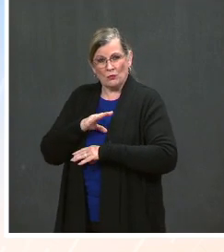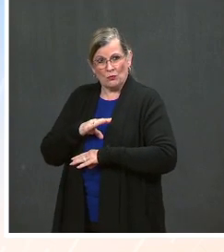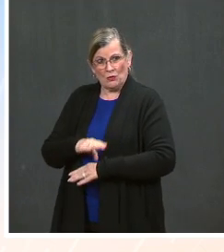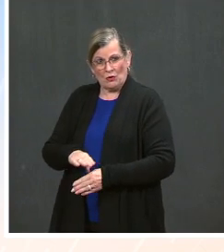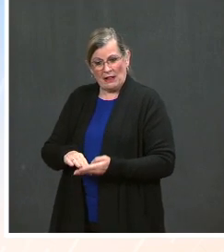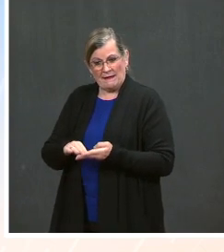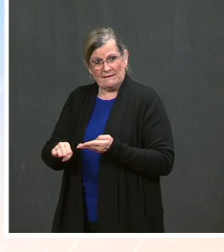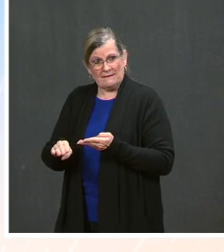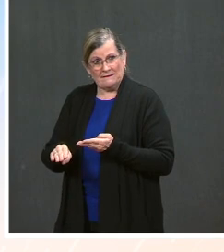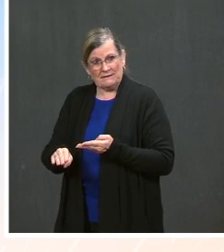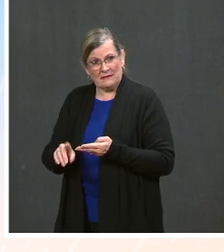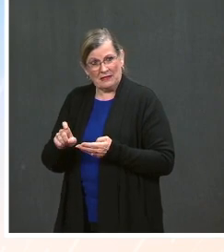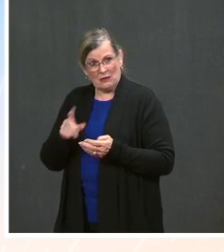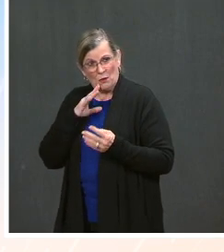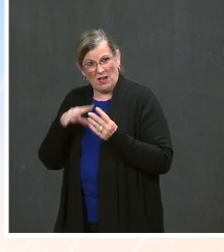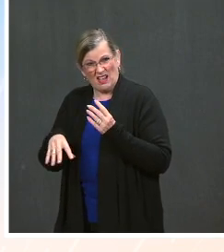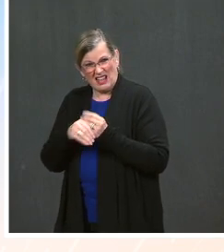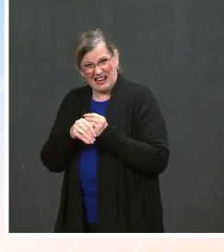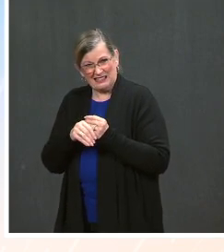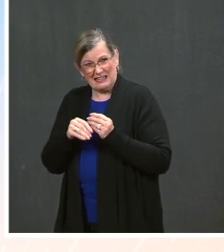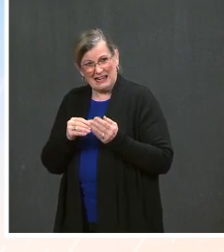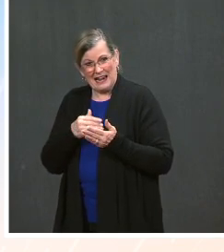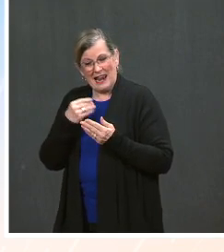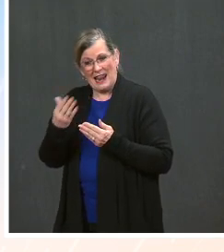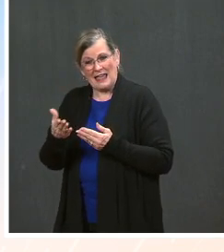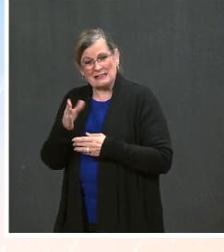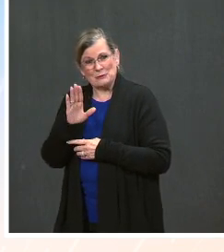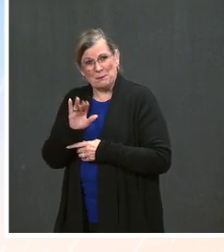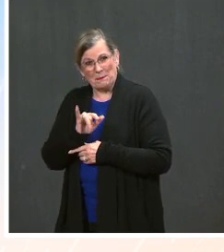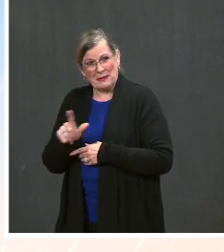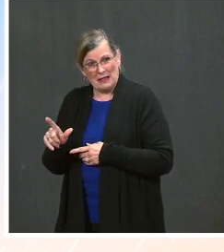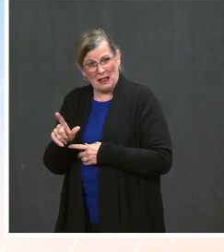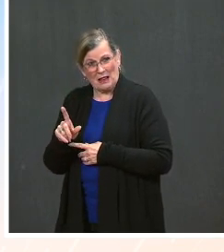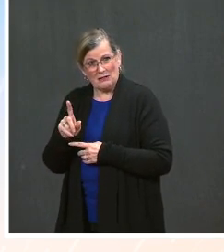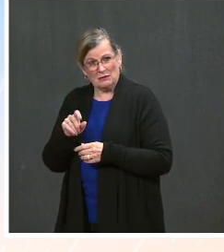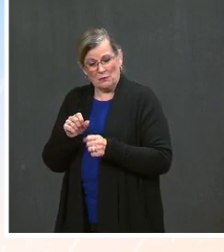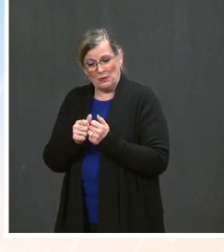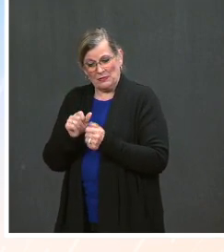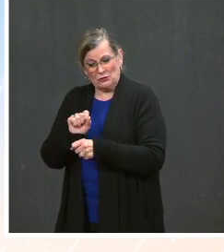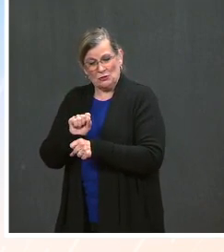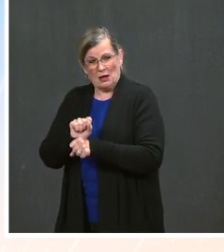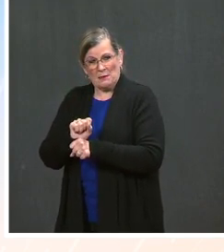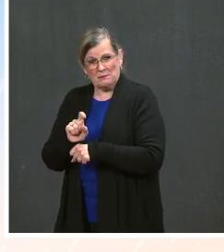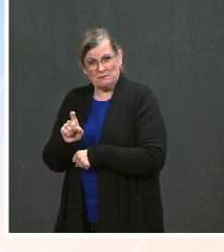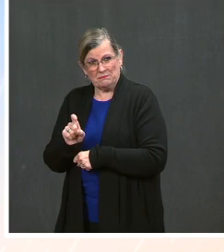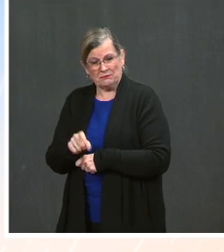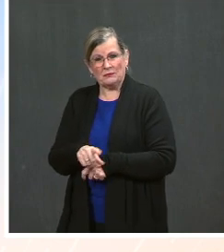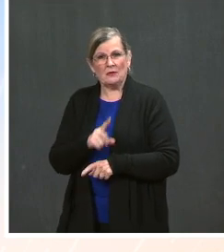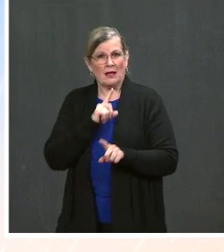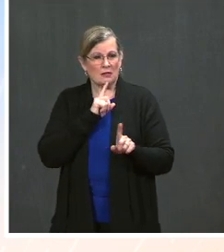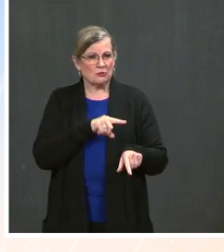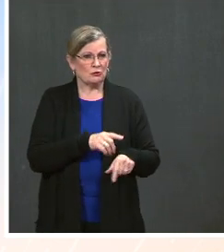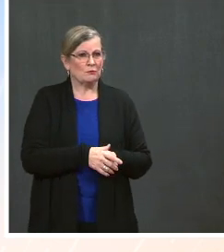the President has been very clear he is very supportive, as I am, of raising the minimum wage. And I think that we will continue to work